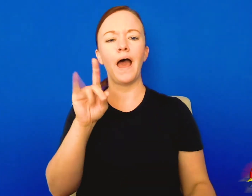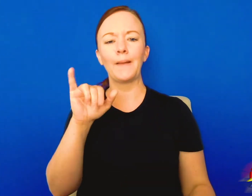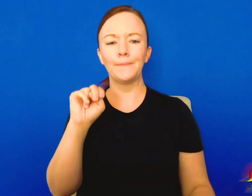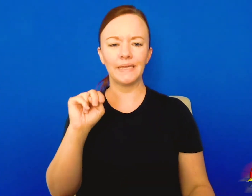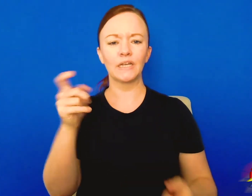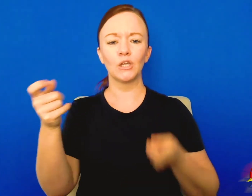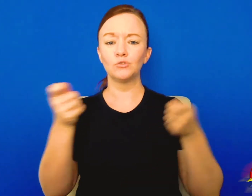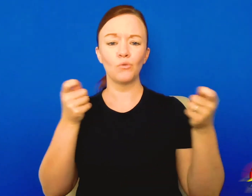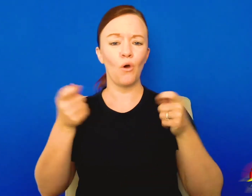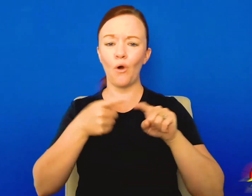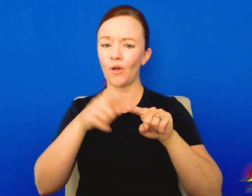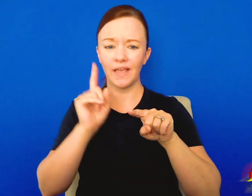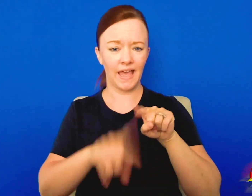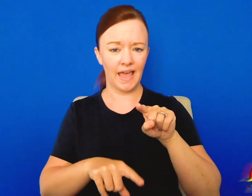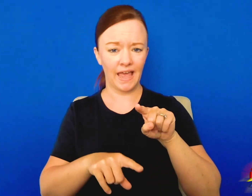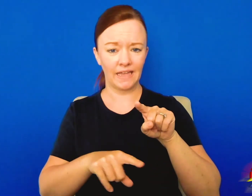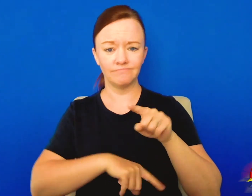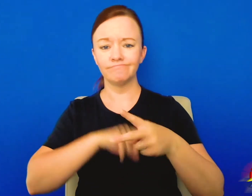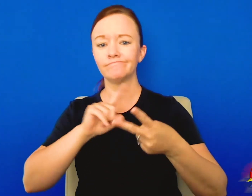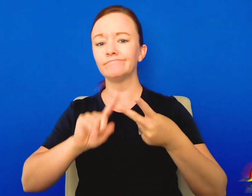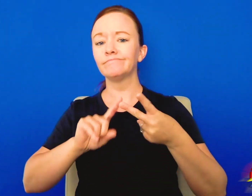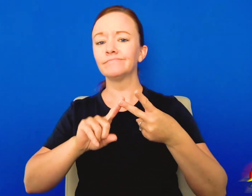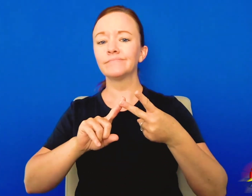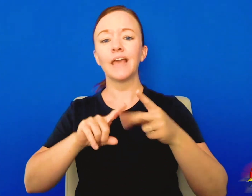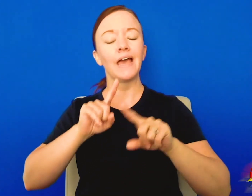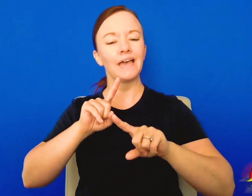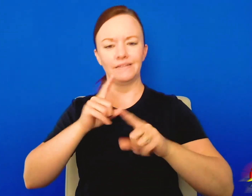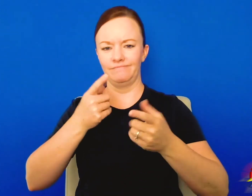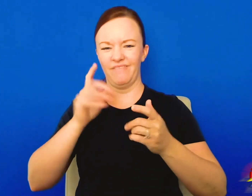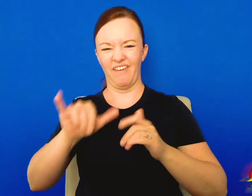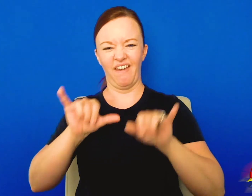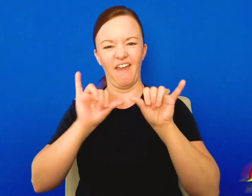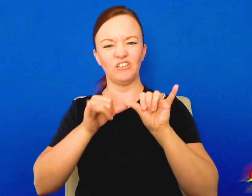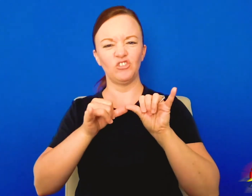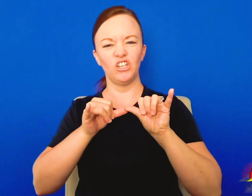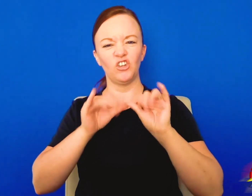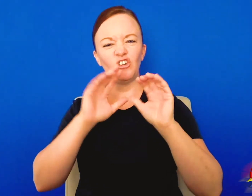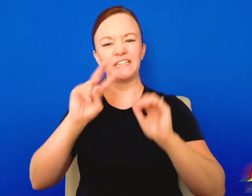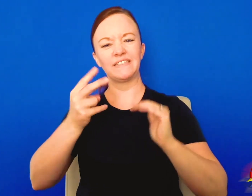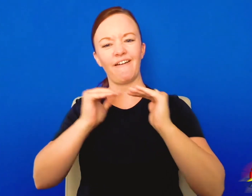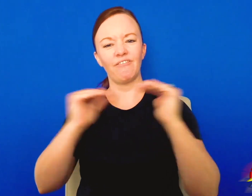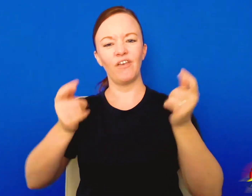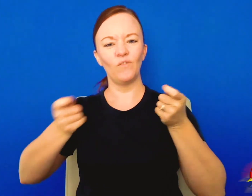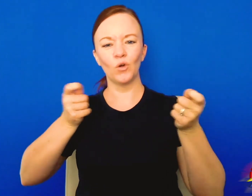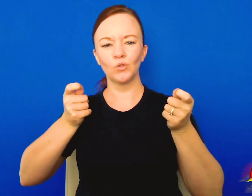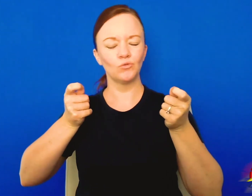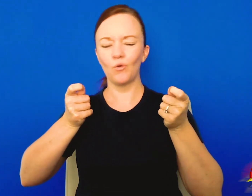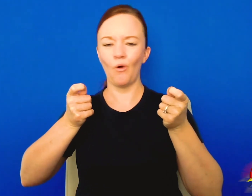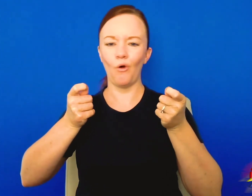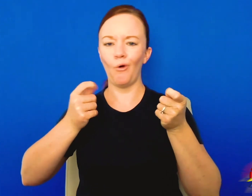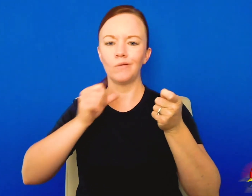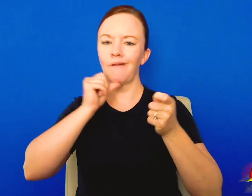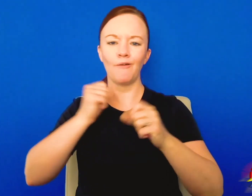AND CANNOT BE PROTECTED BY AN ENGINEERING CONTROL THEN THE AGENCY WILL SUPPLY PPE.